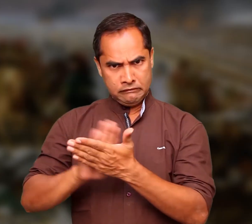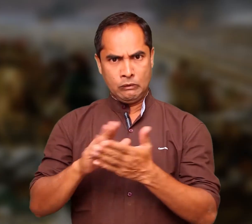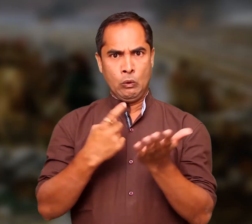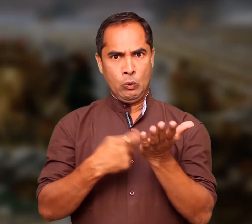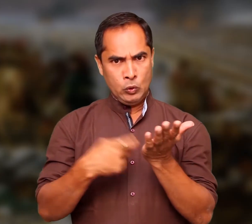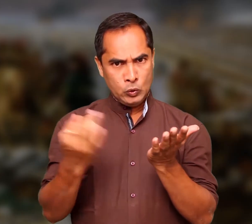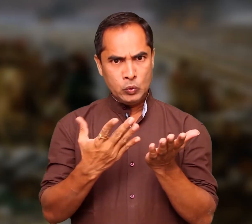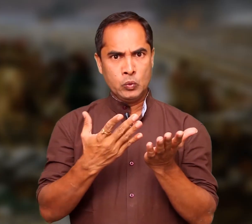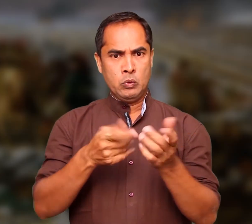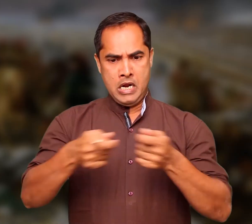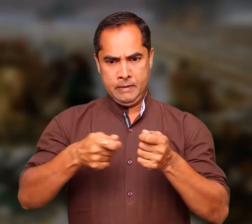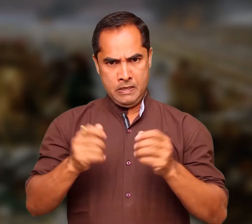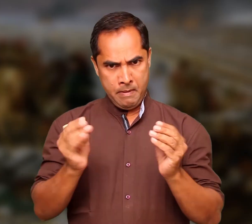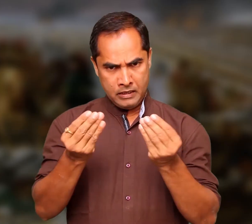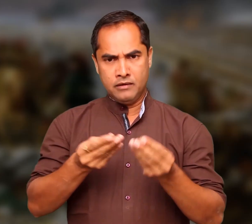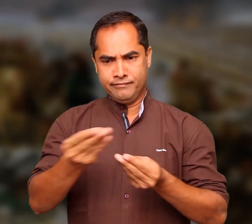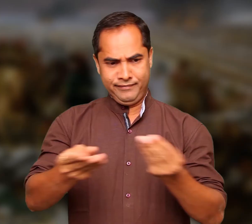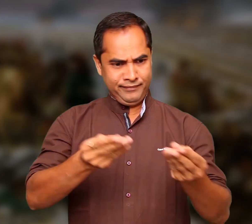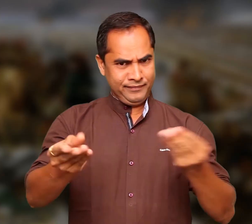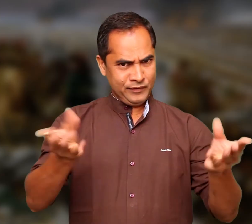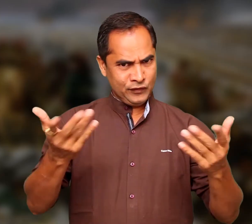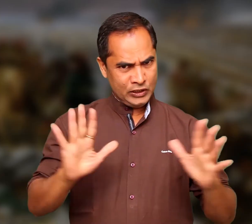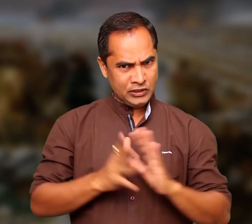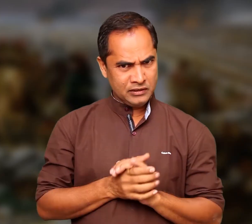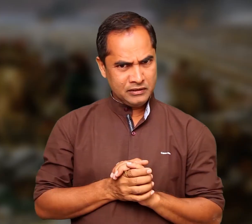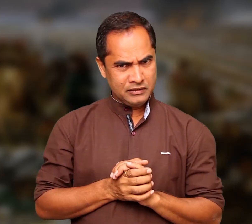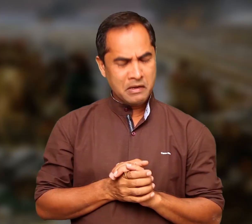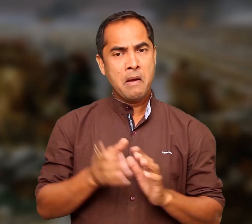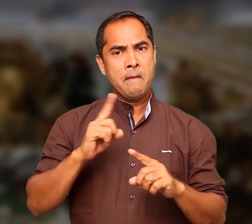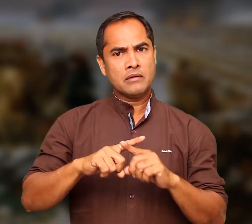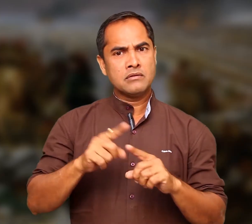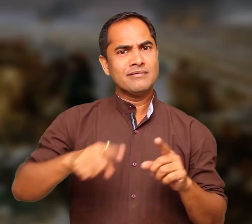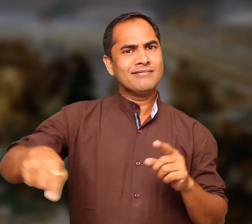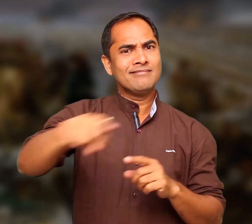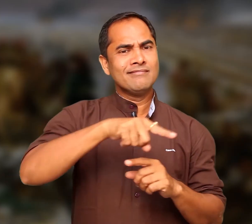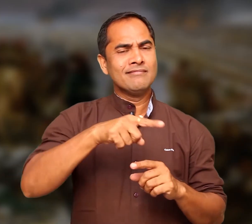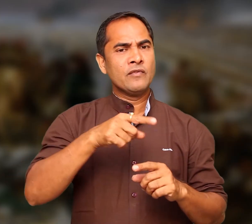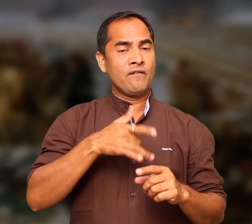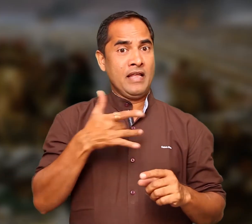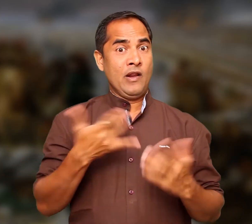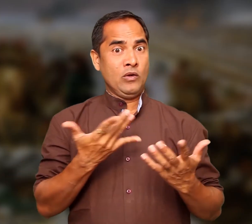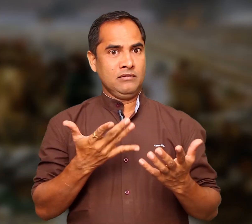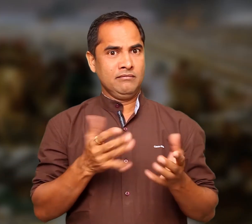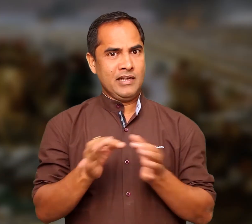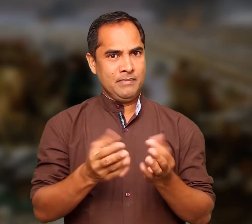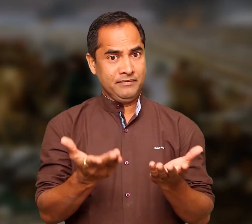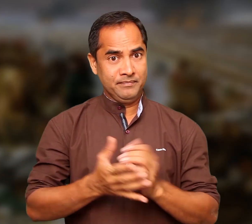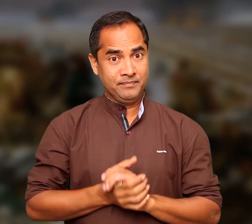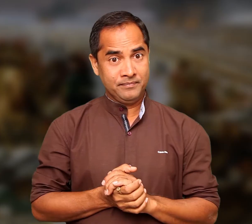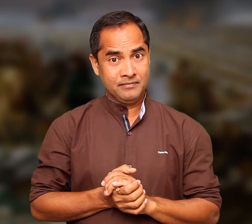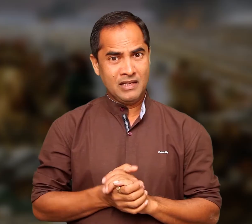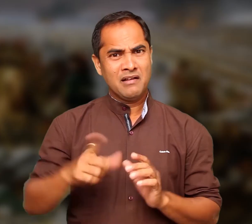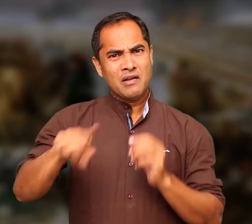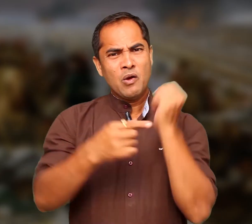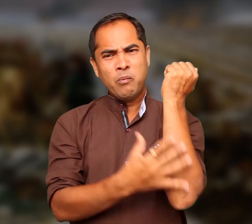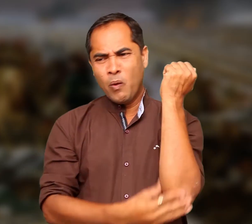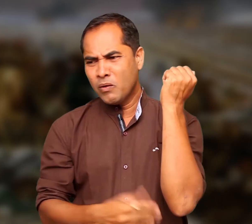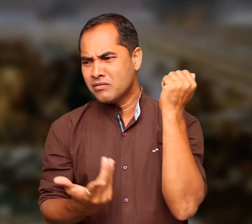everything easier and simplified, but how did people respond to it. Peasants,